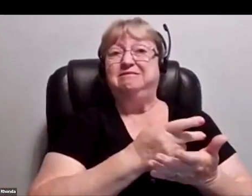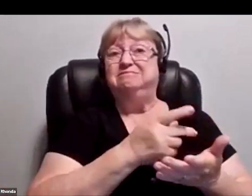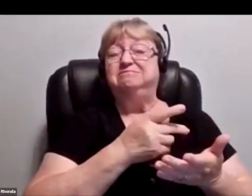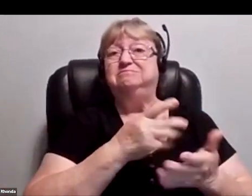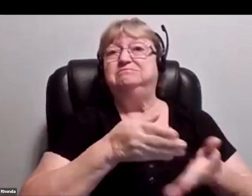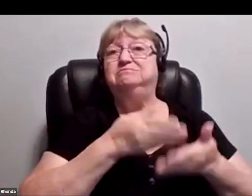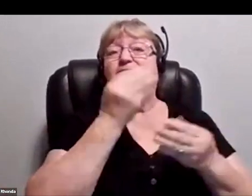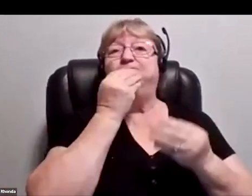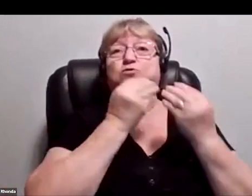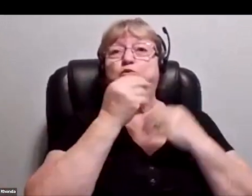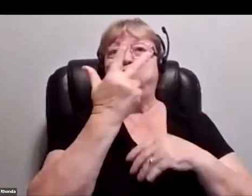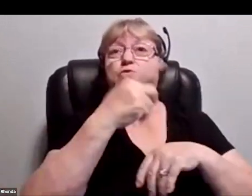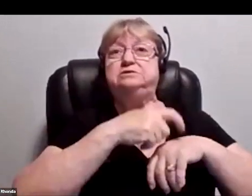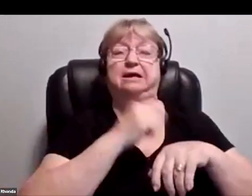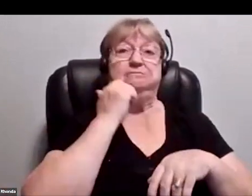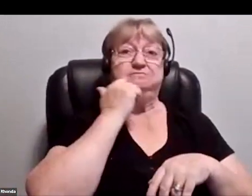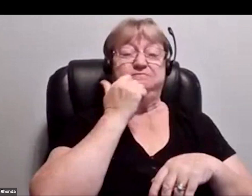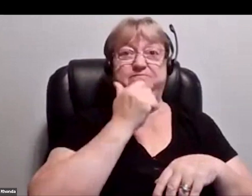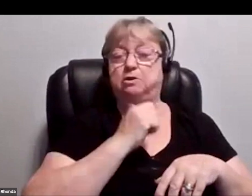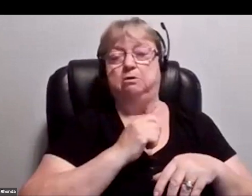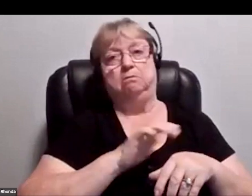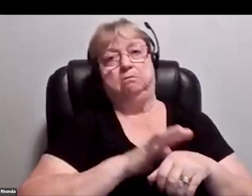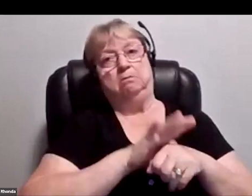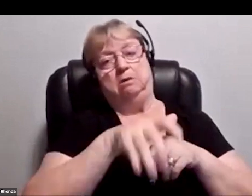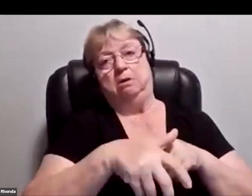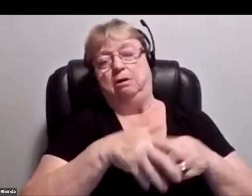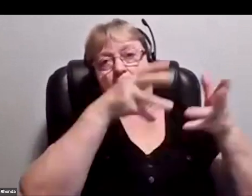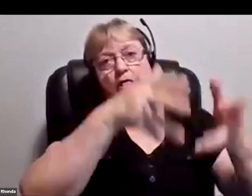There's plenty of leftover food and you can usually make your own food